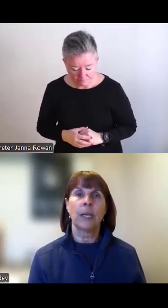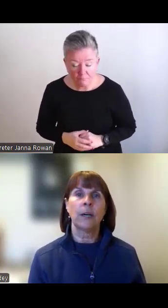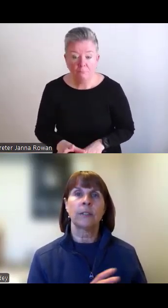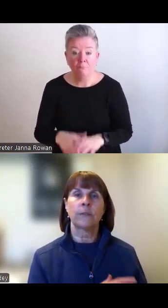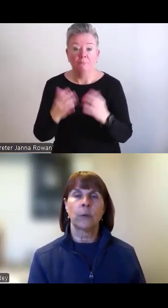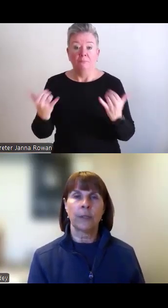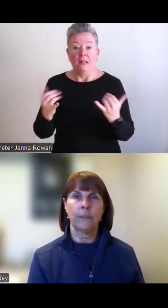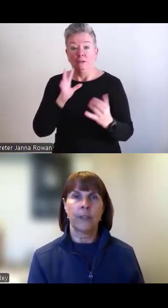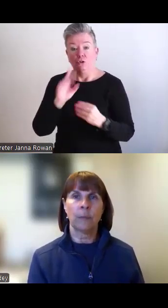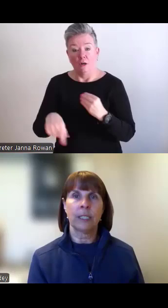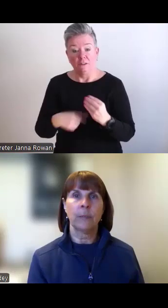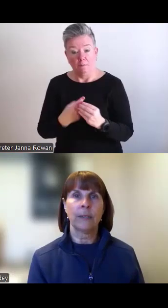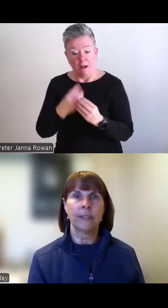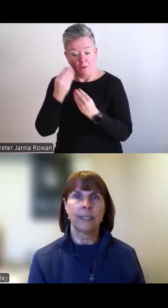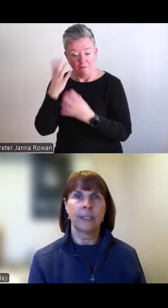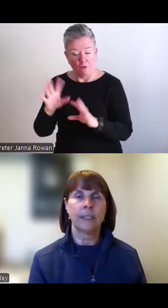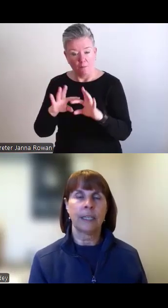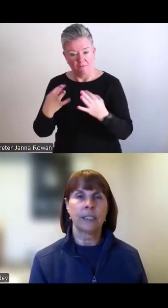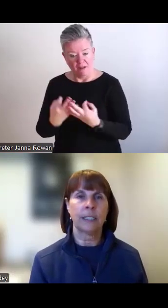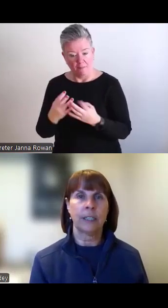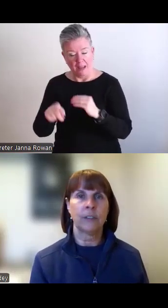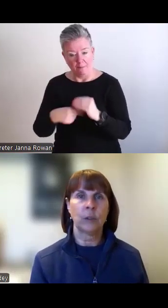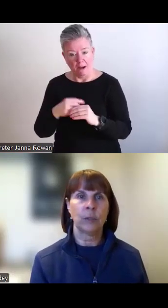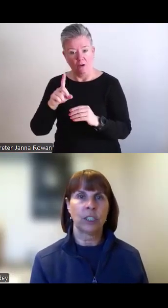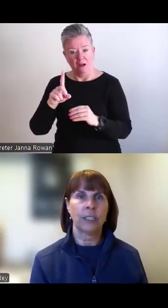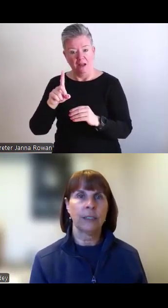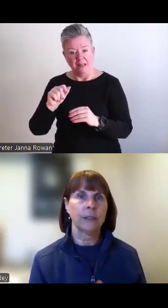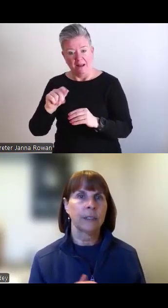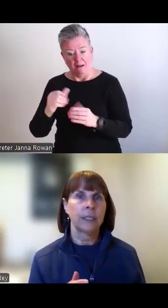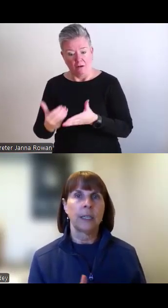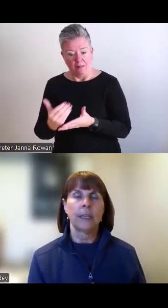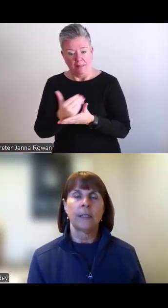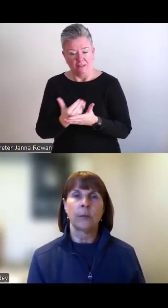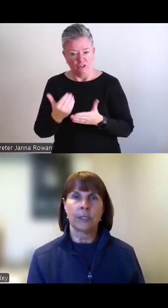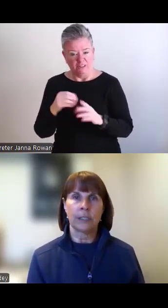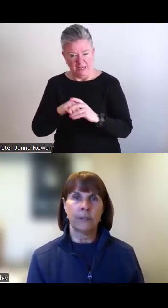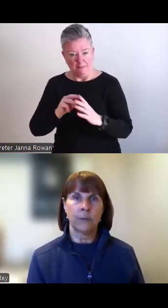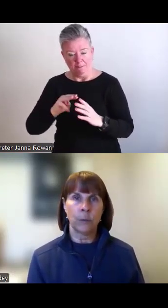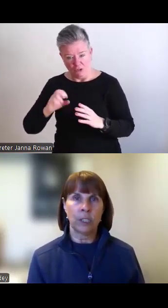talked about informing the family about the data collection efforts in Michigan, the release of